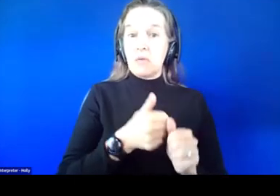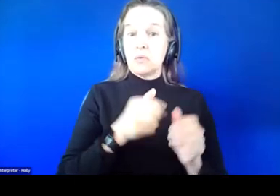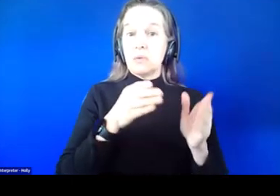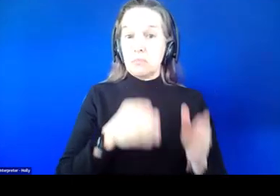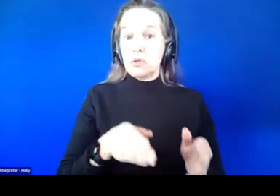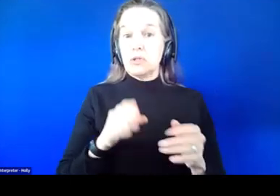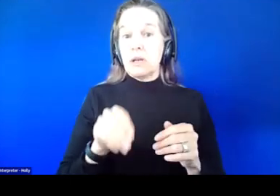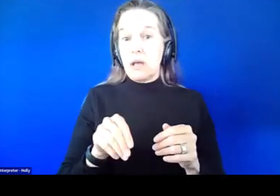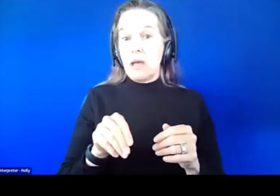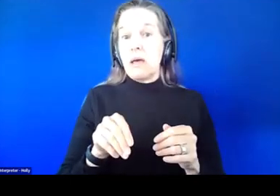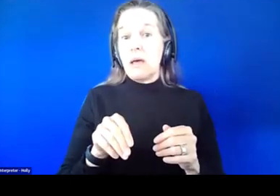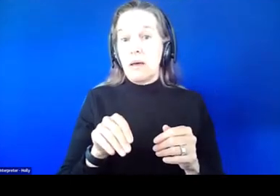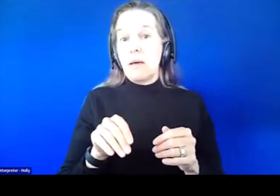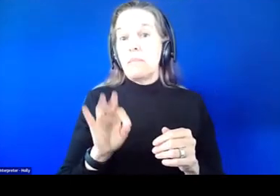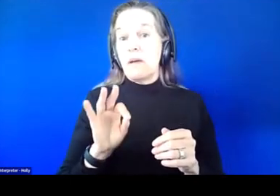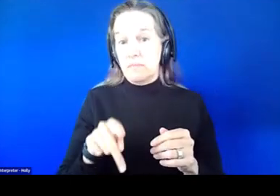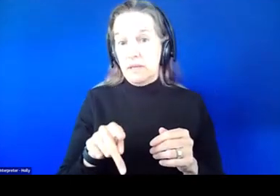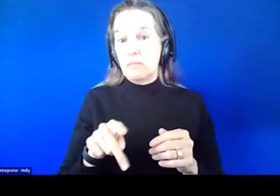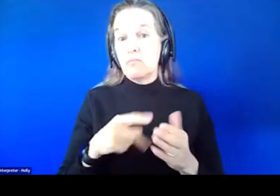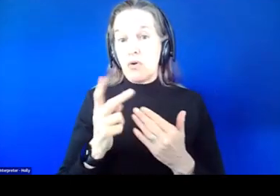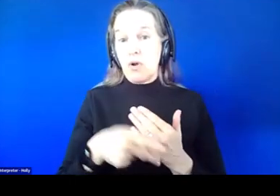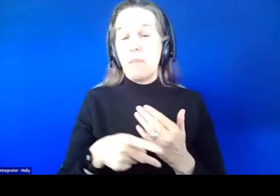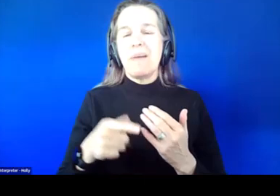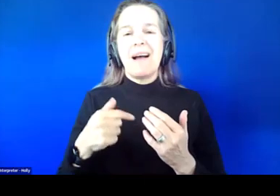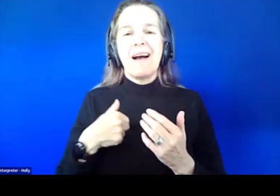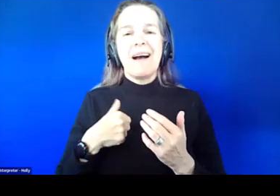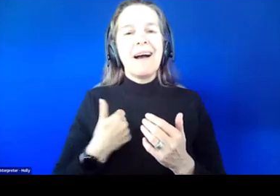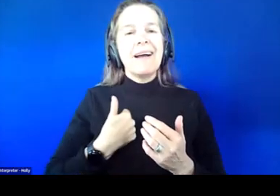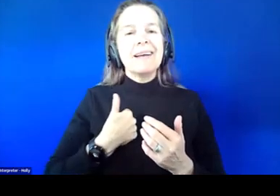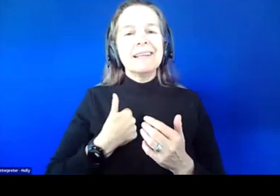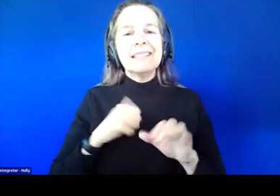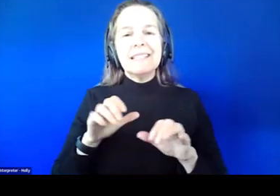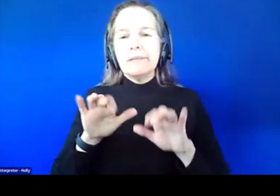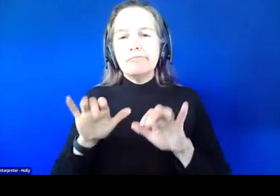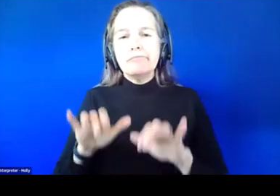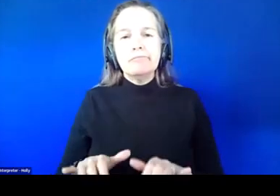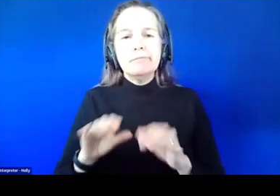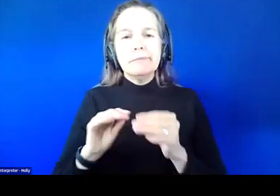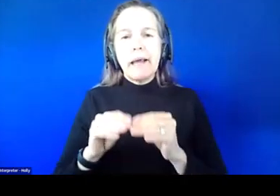I did the data and quality analysis work before this